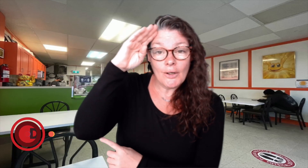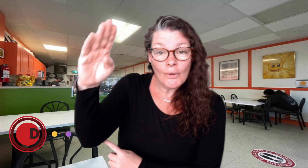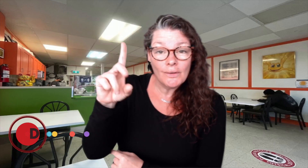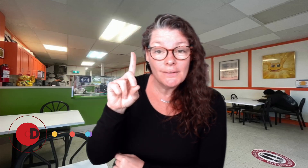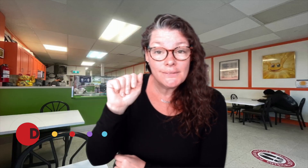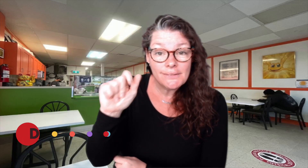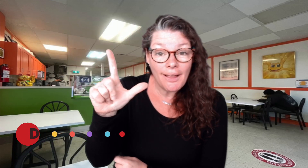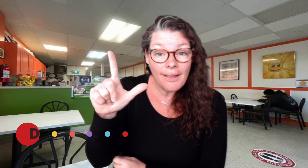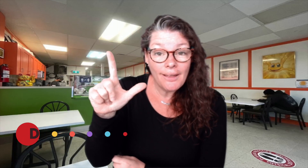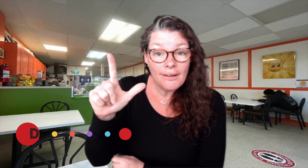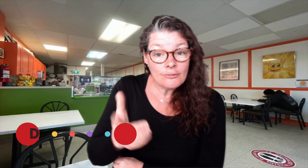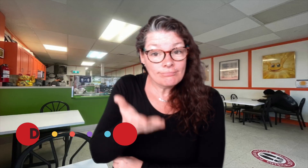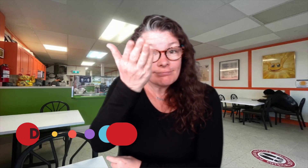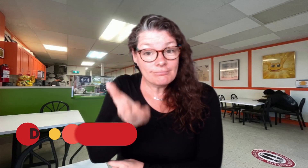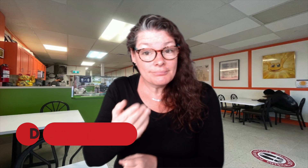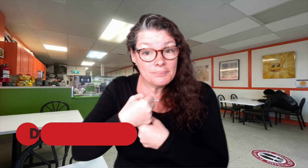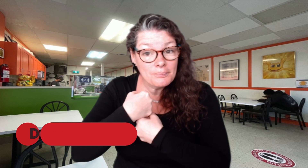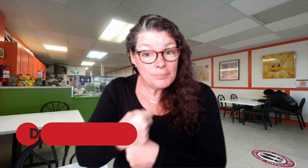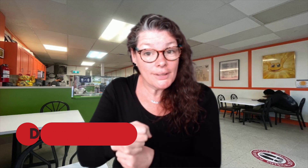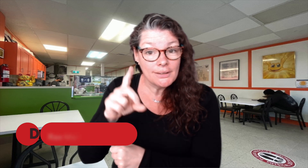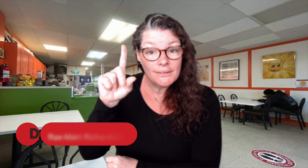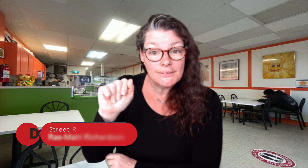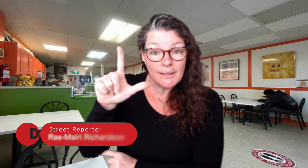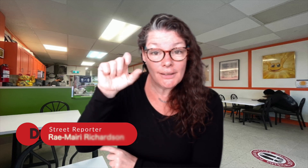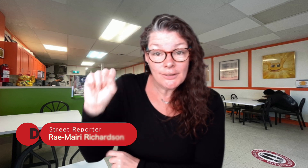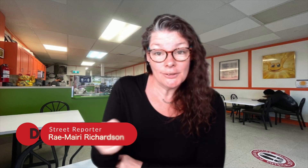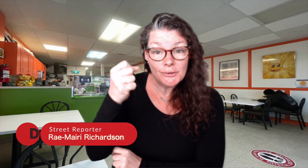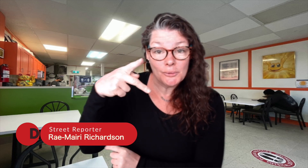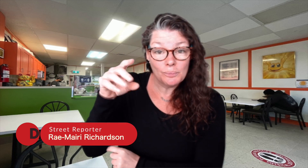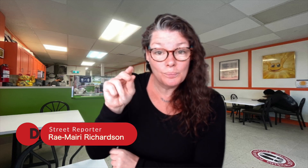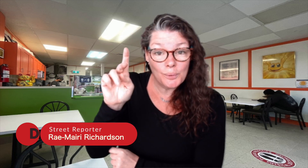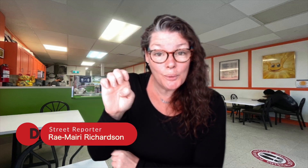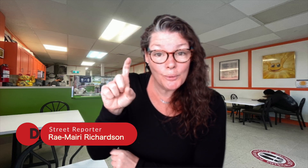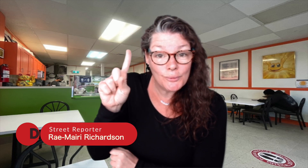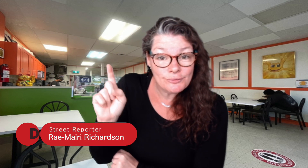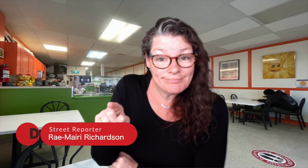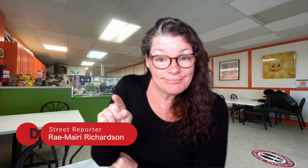Hello Dal! Who started and owns Dal’s Poke?